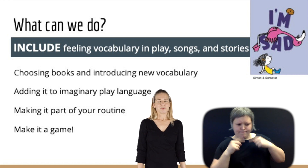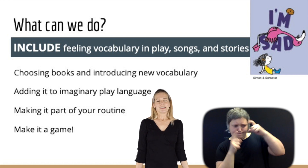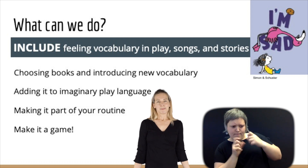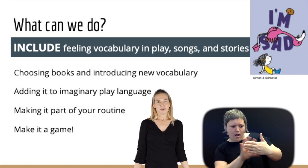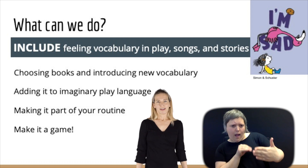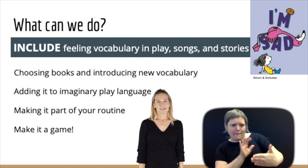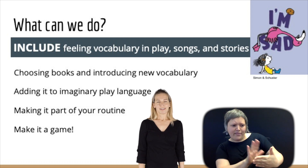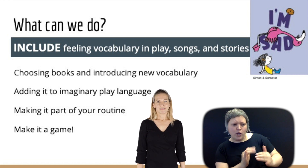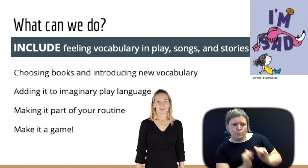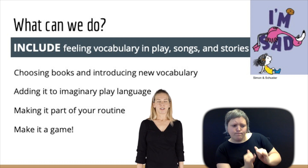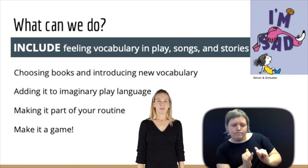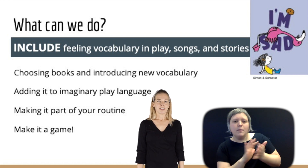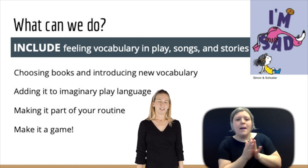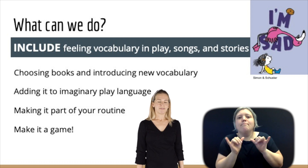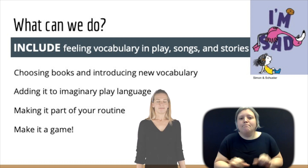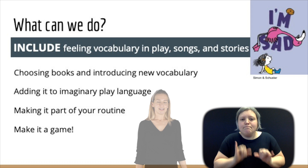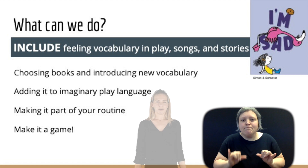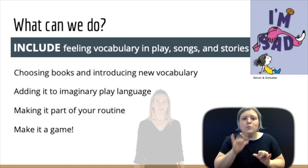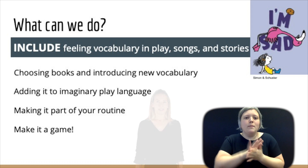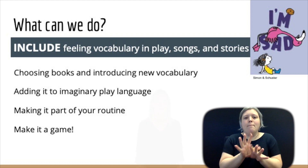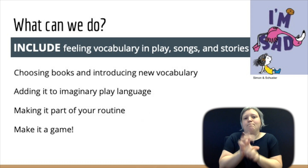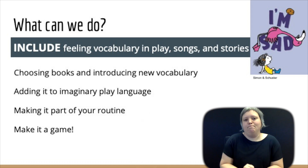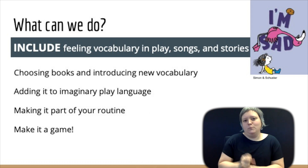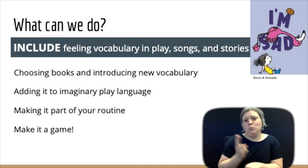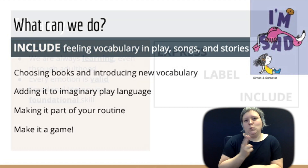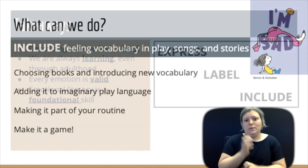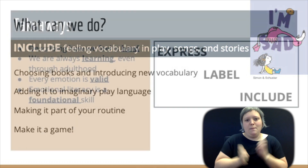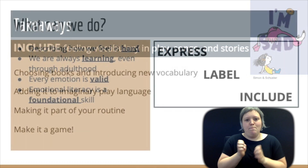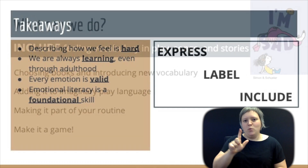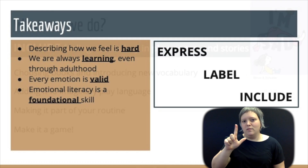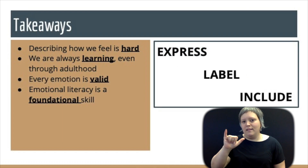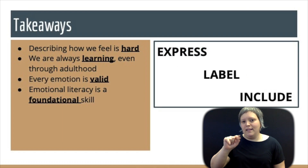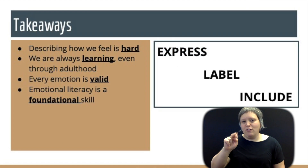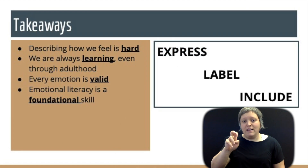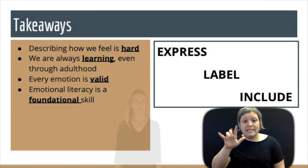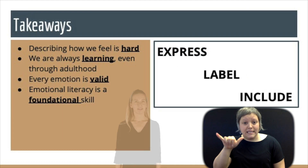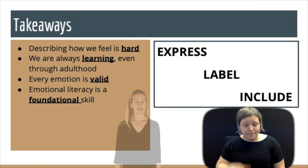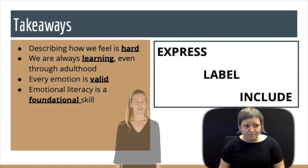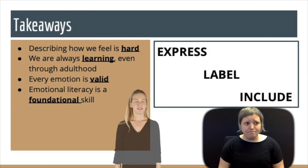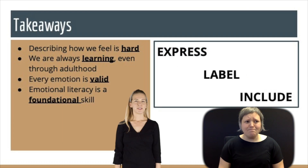Just really simple things to include it in your day-to-day routine.